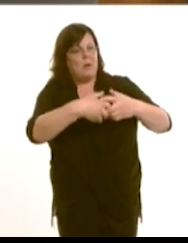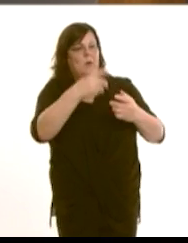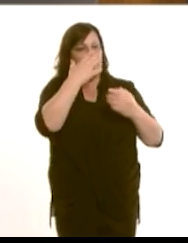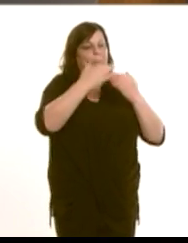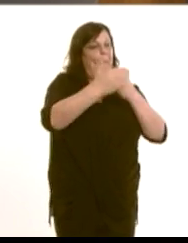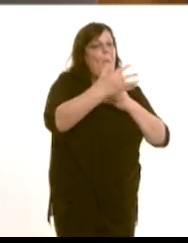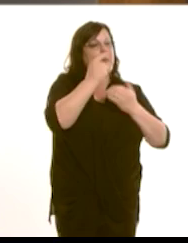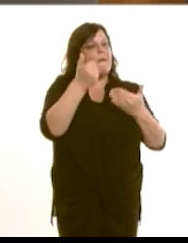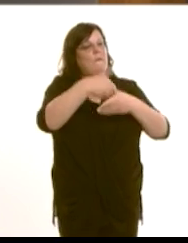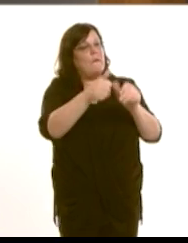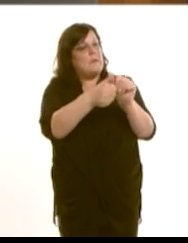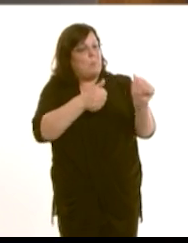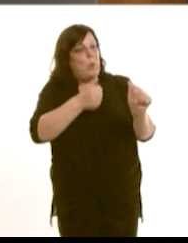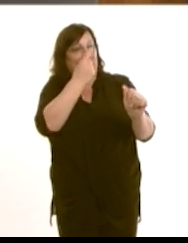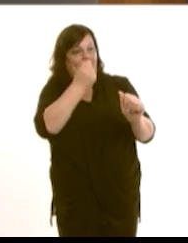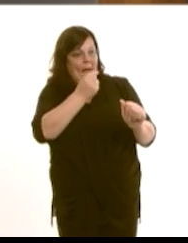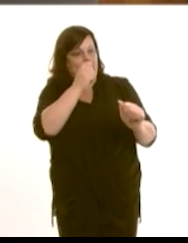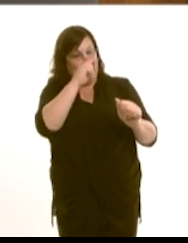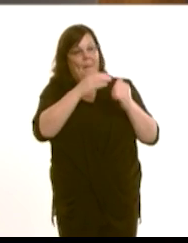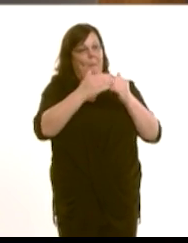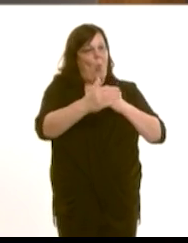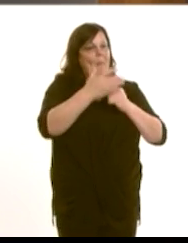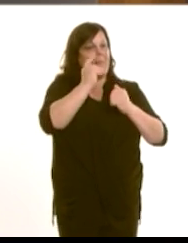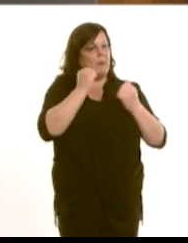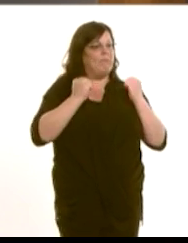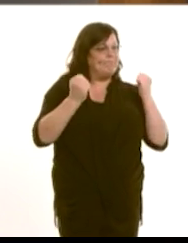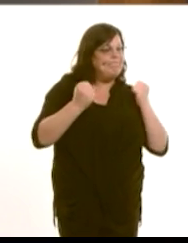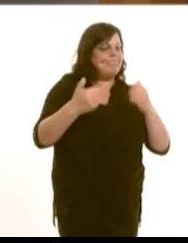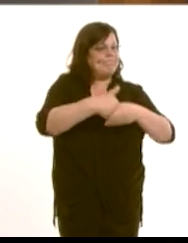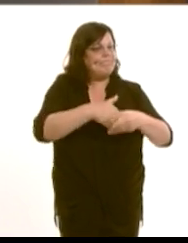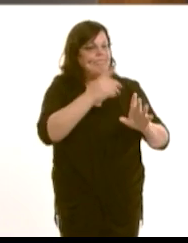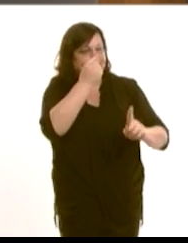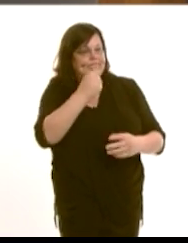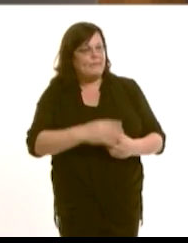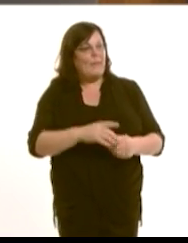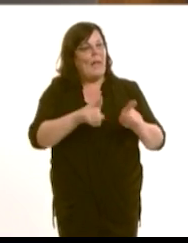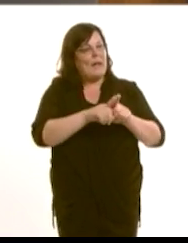activity, and to make sure that we have facilities that are appropriate and sustainable in the future.